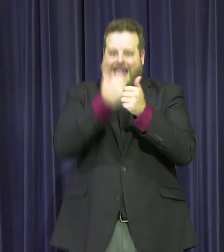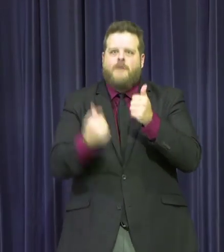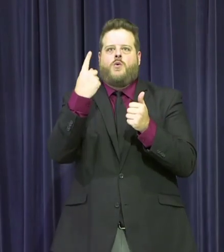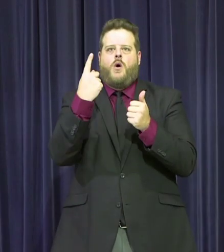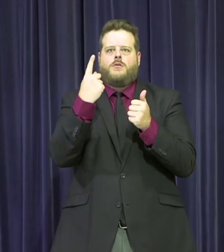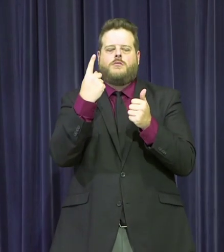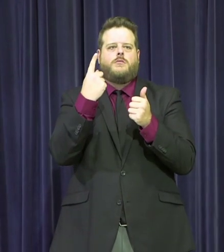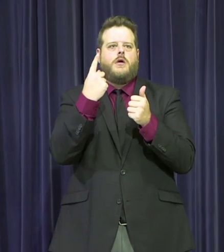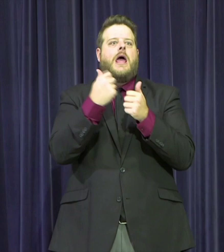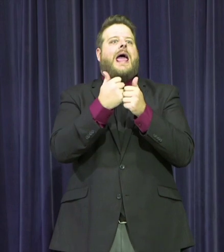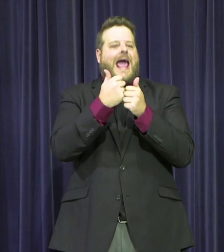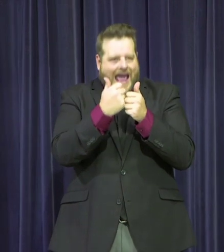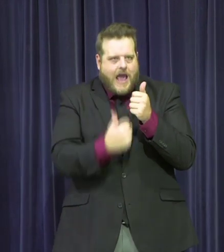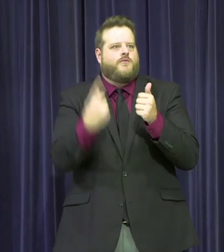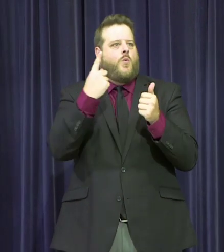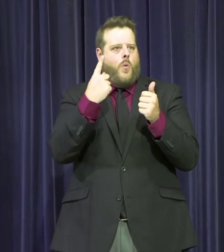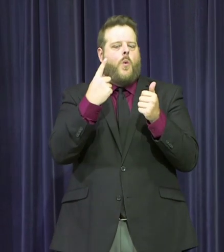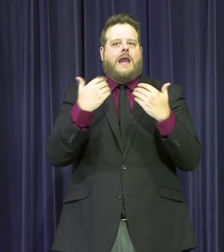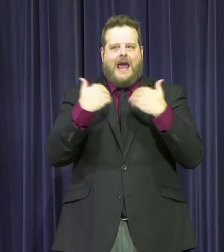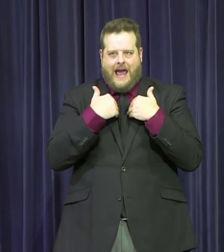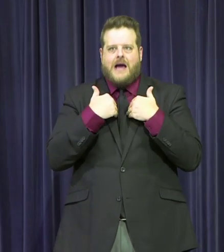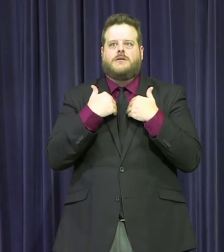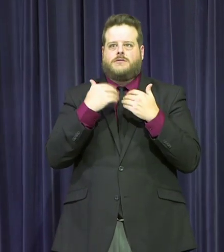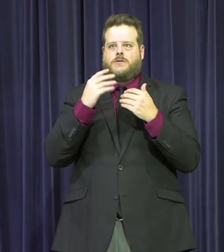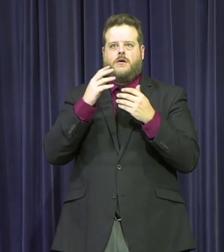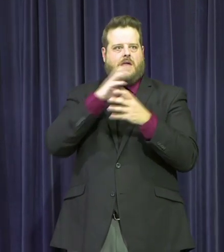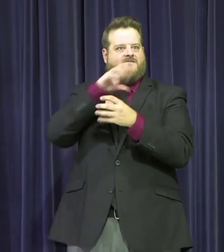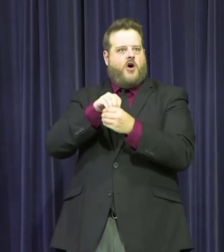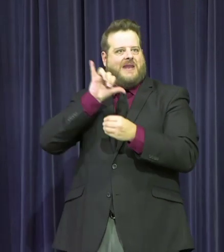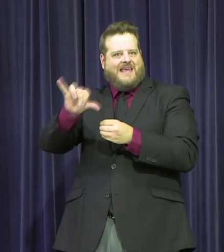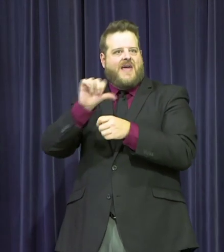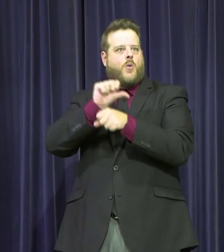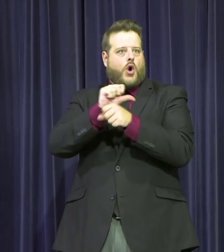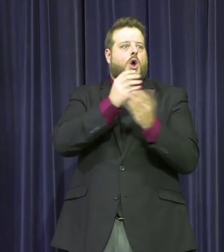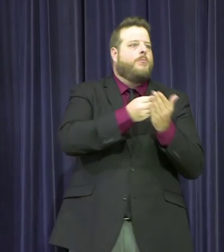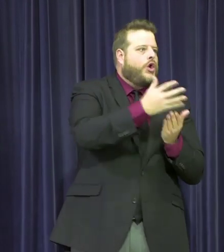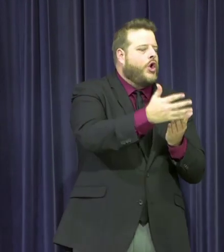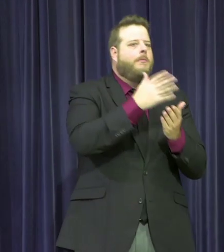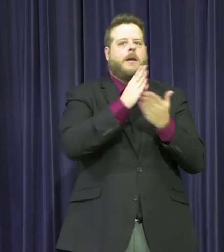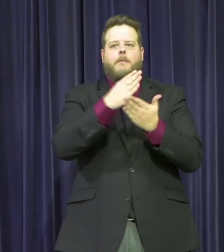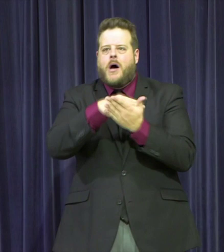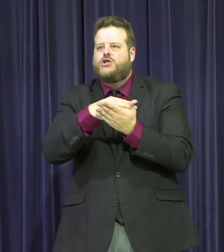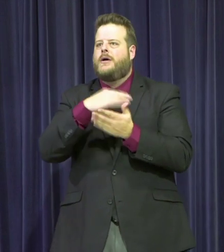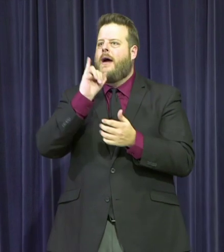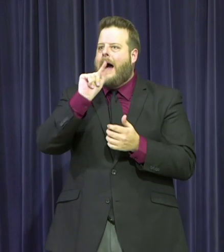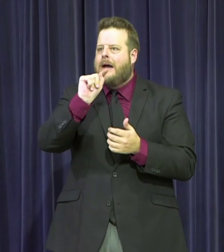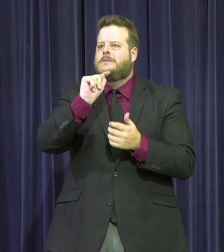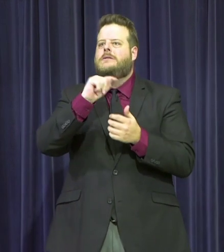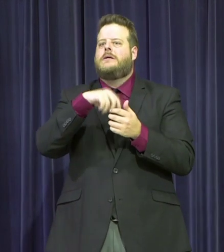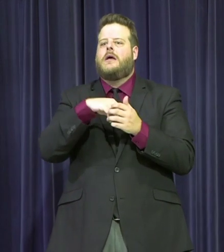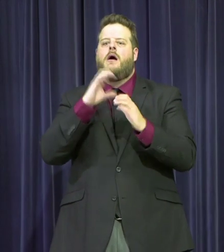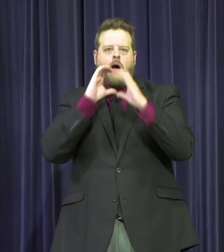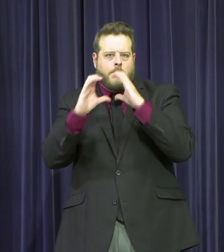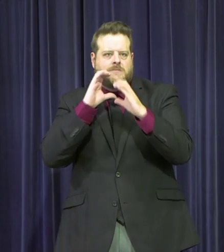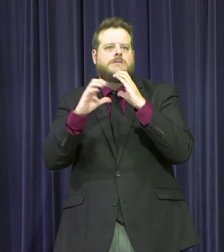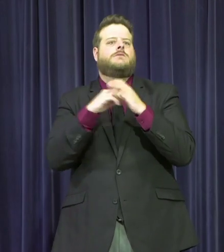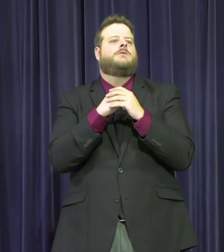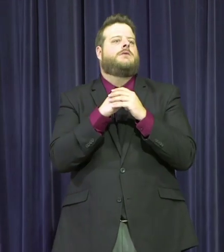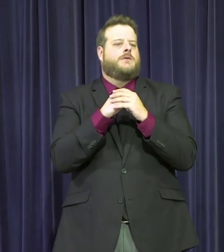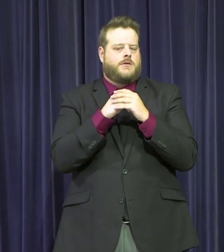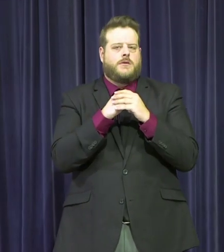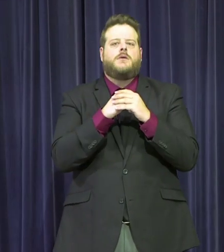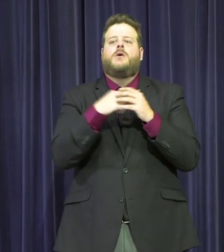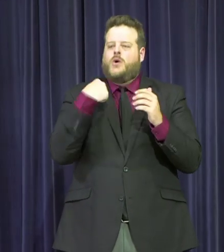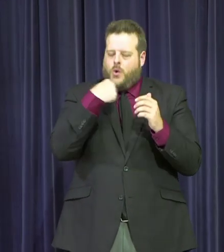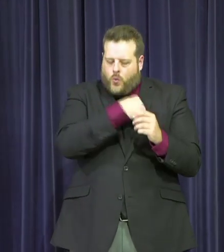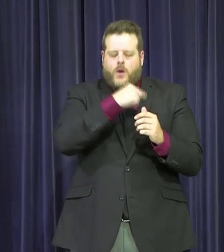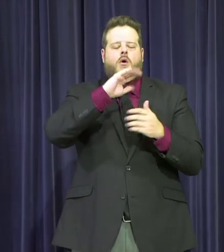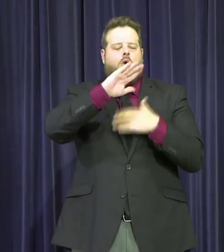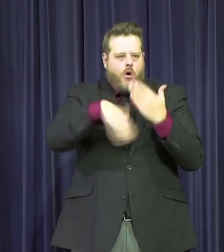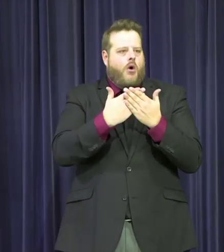Everyone has a piece of this work: Procurement, Budget, IT, Comms, we all have a piece of